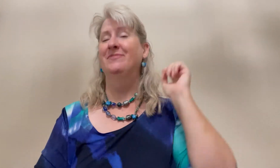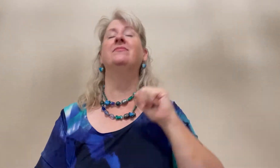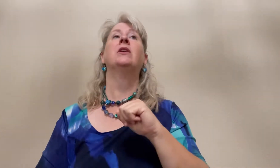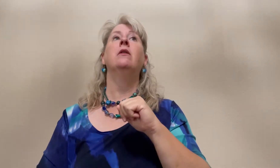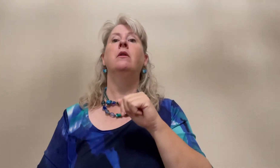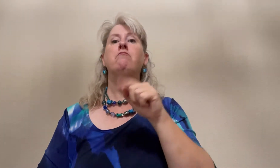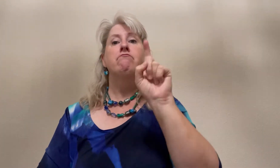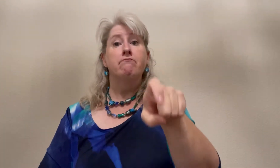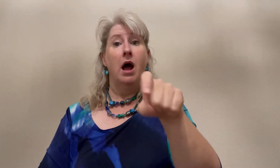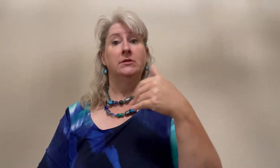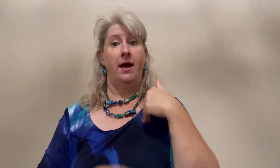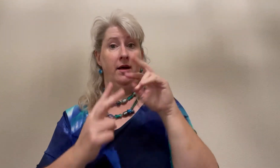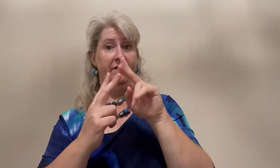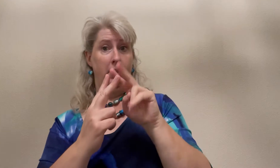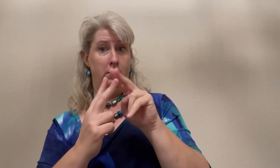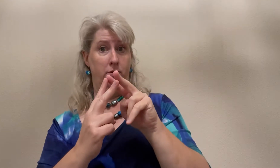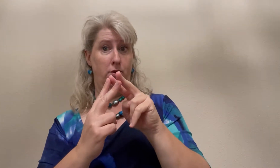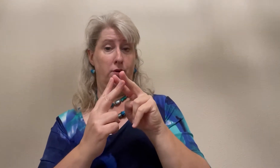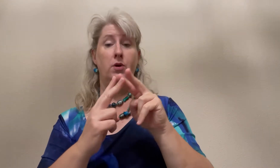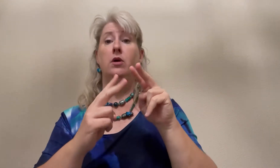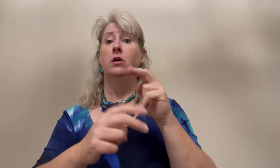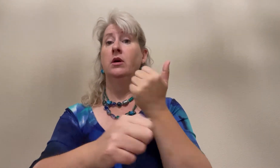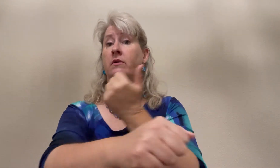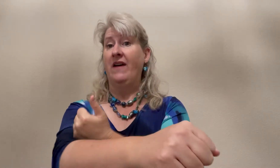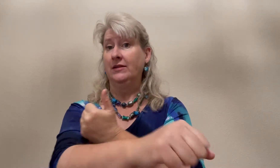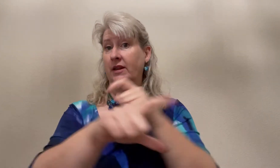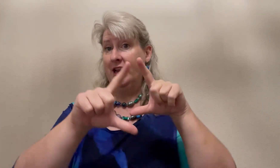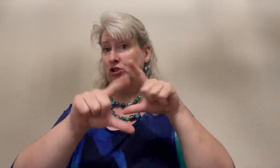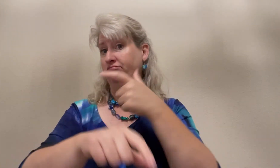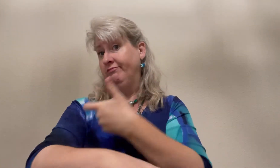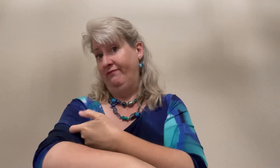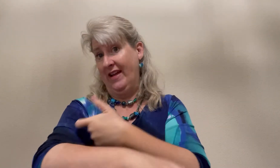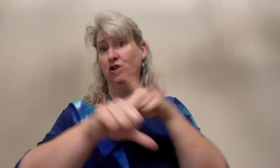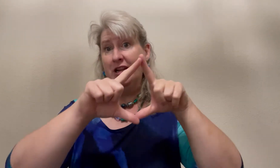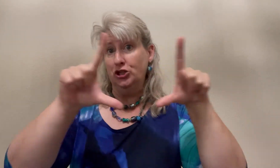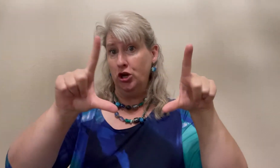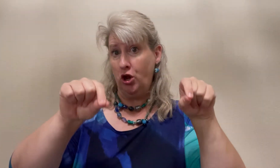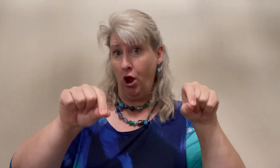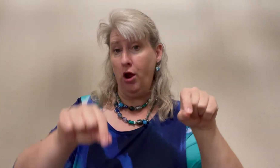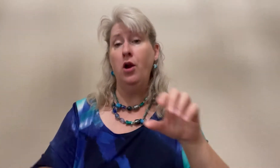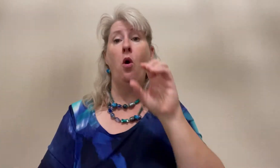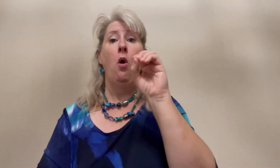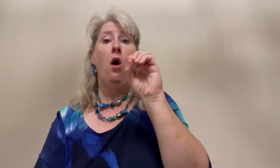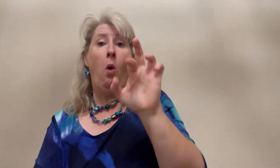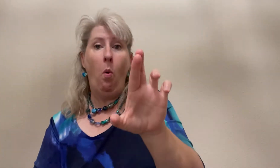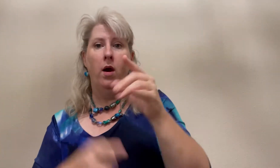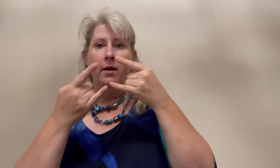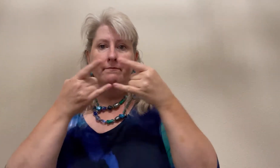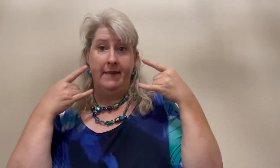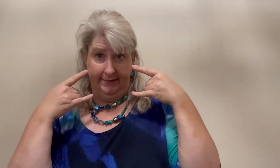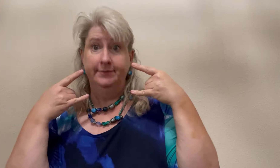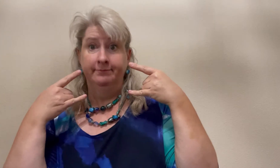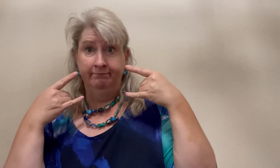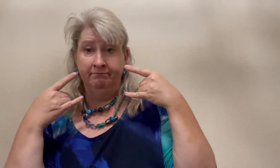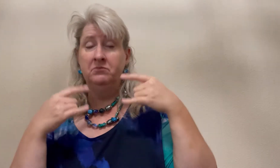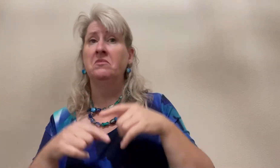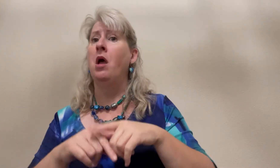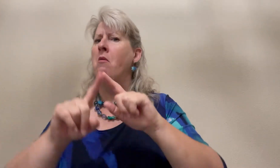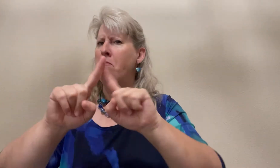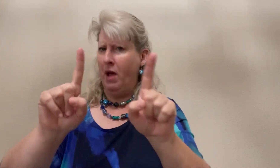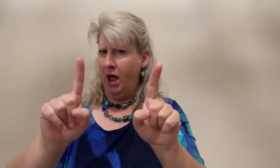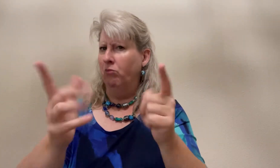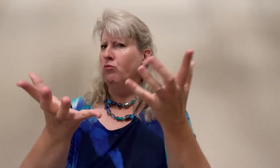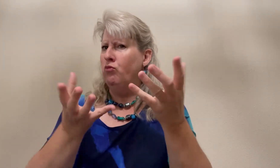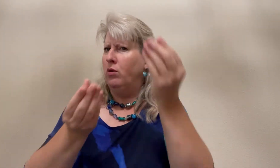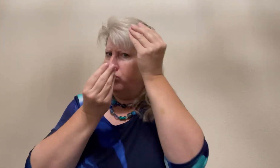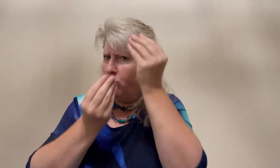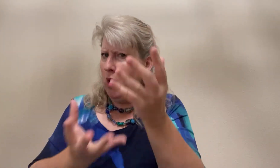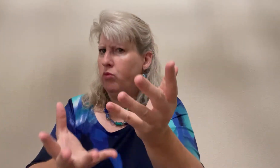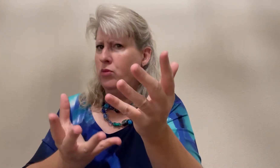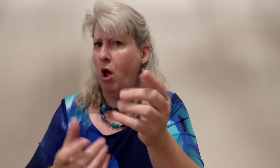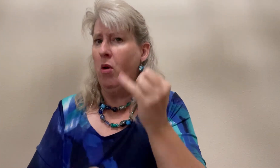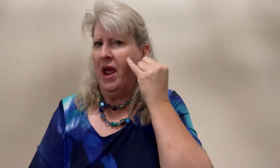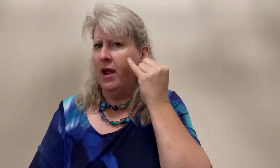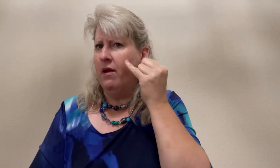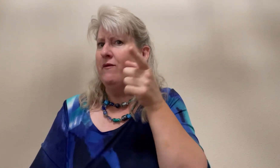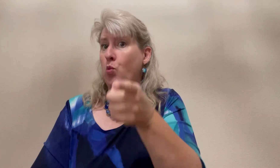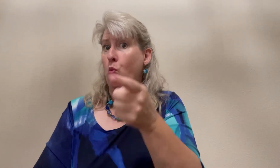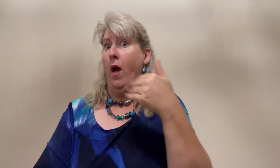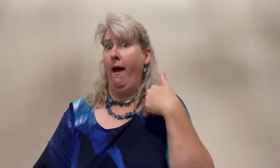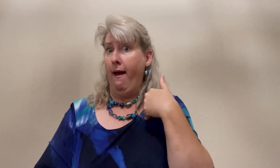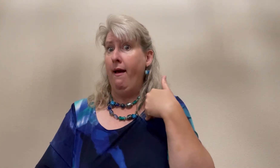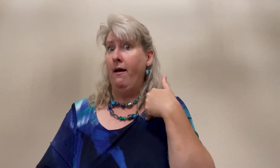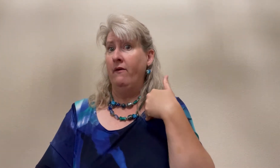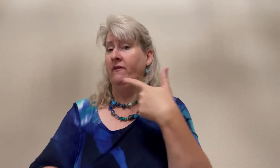You must also have either a vaccination card or a mask. But want to share that if you already